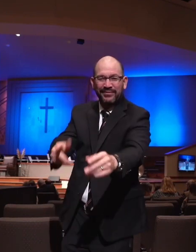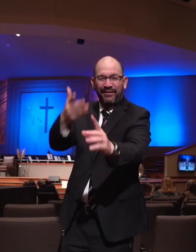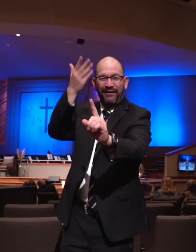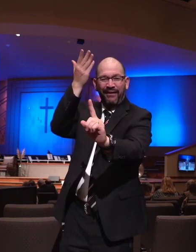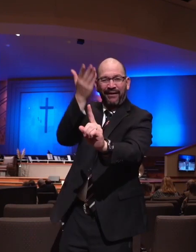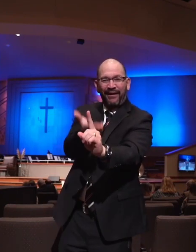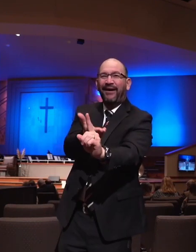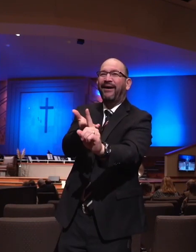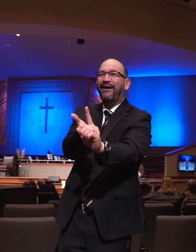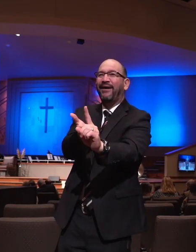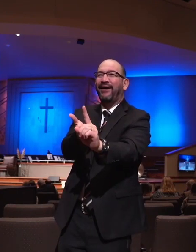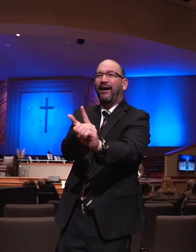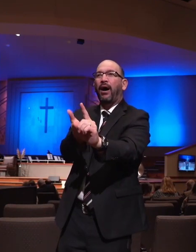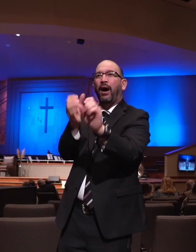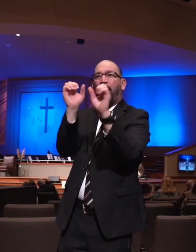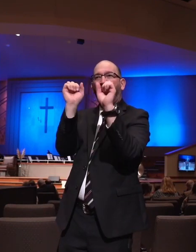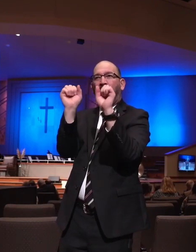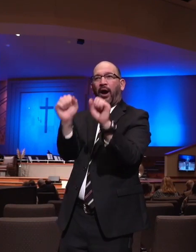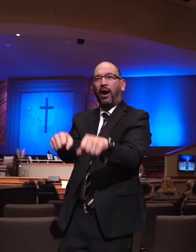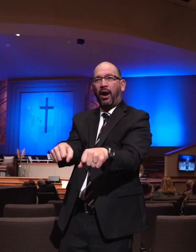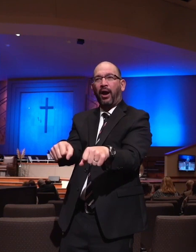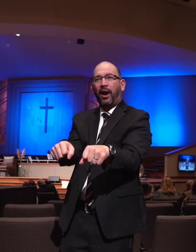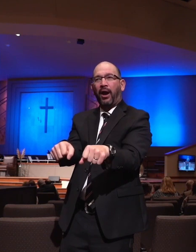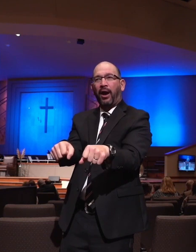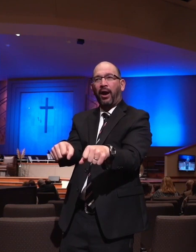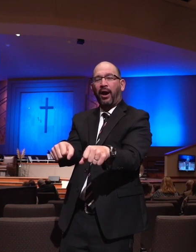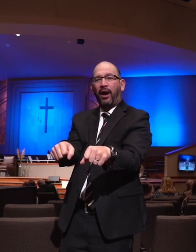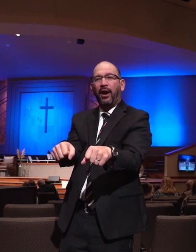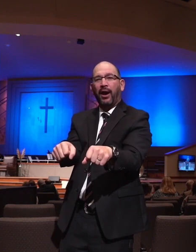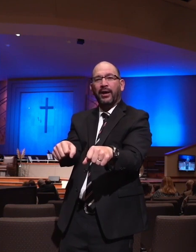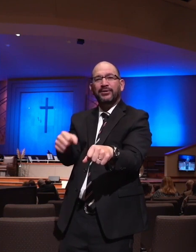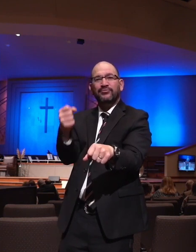to reach then you got to be smart now how am I going to do this and boy